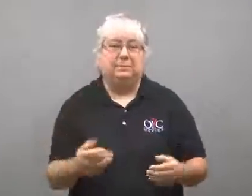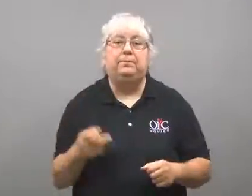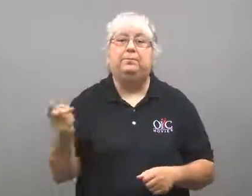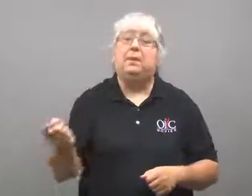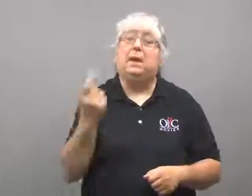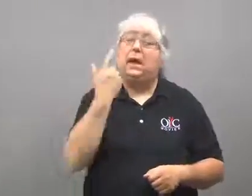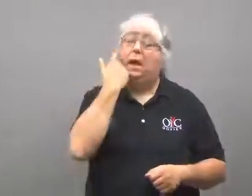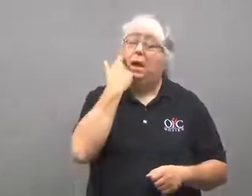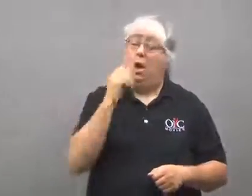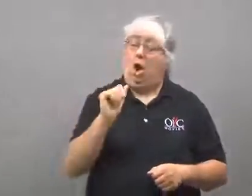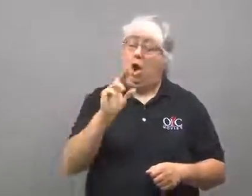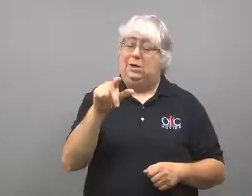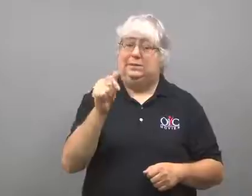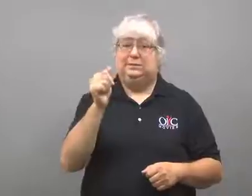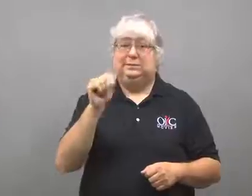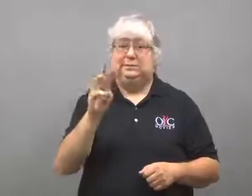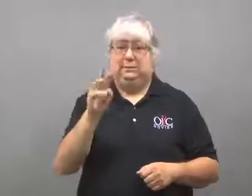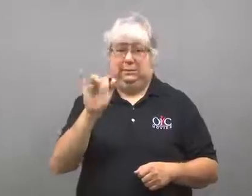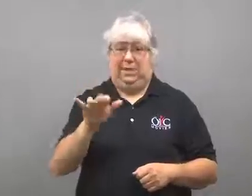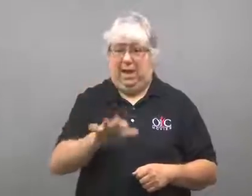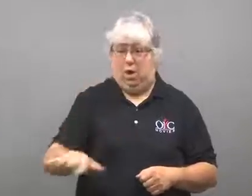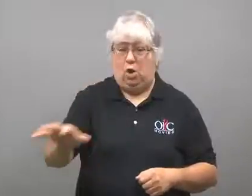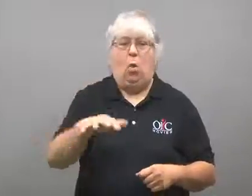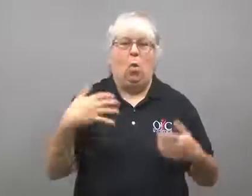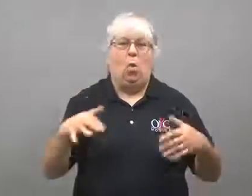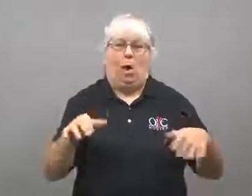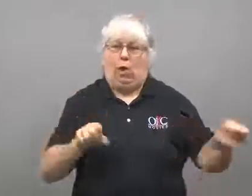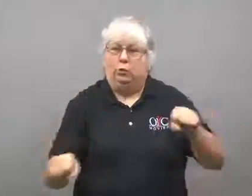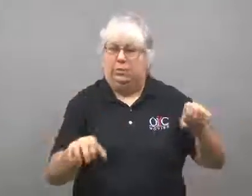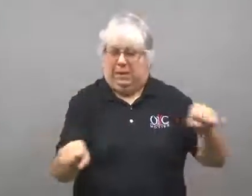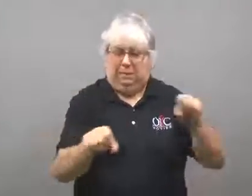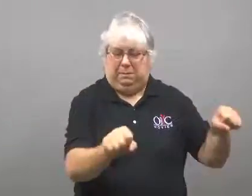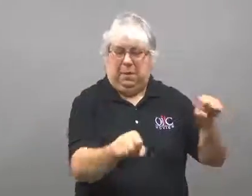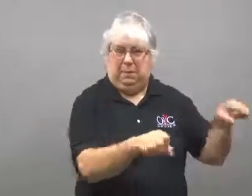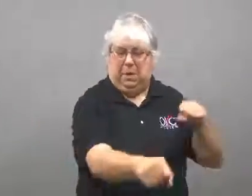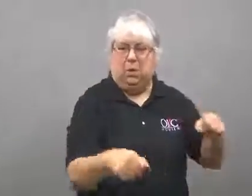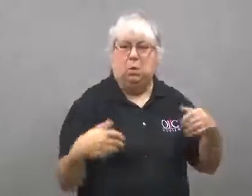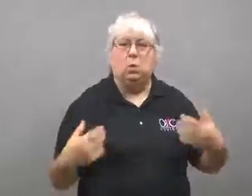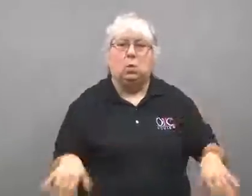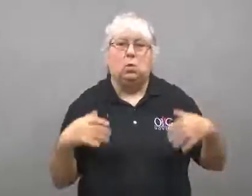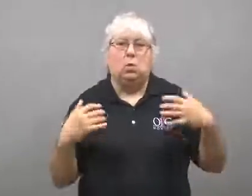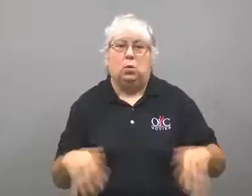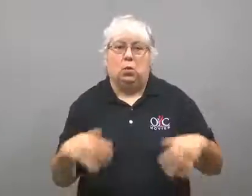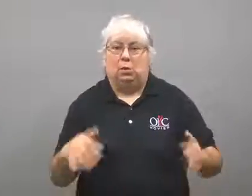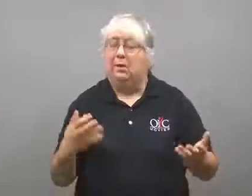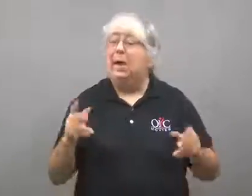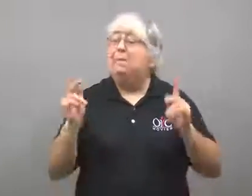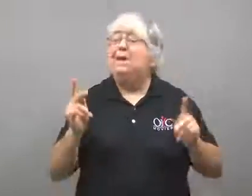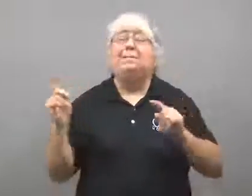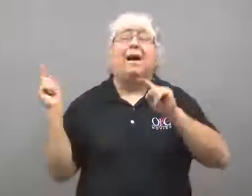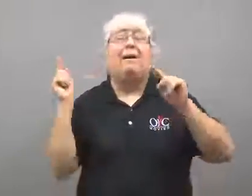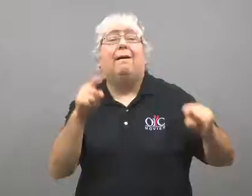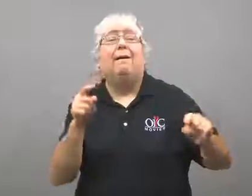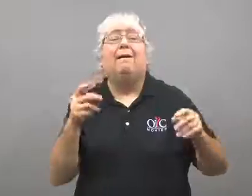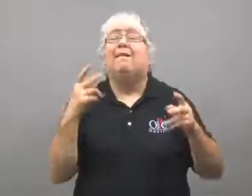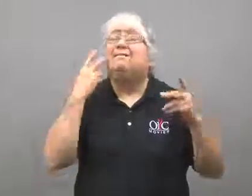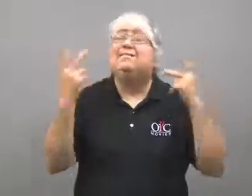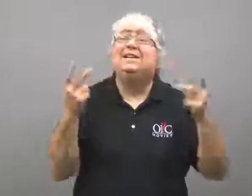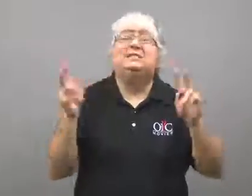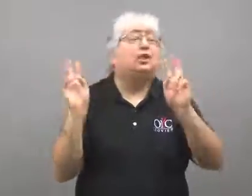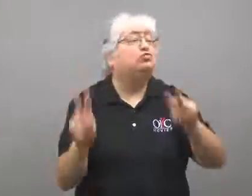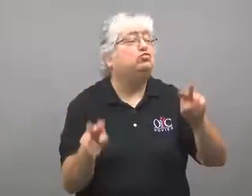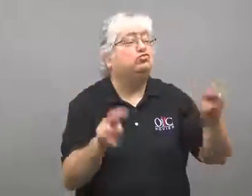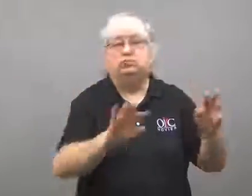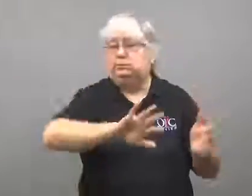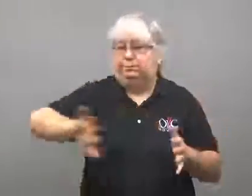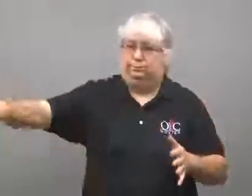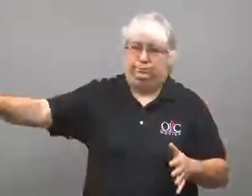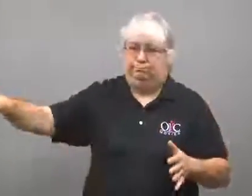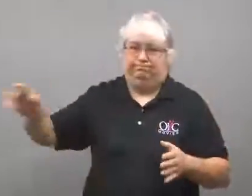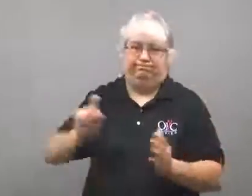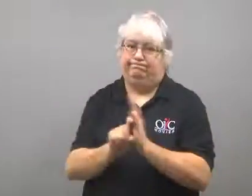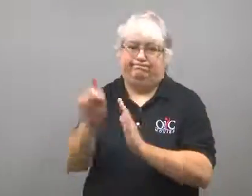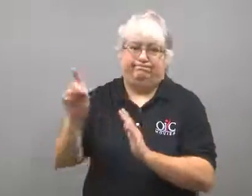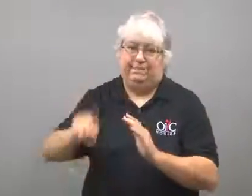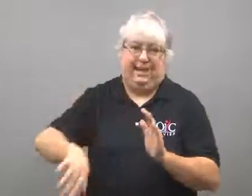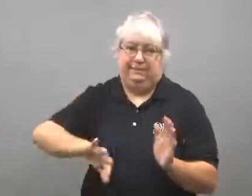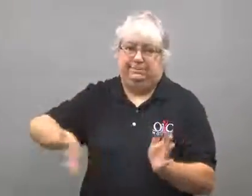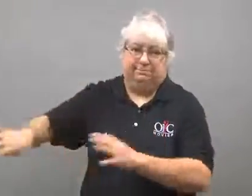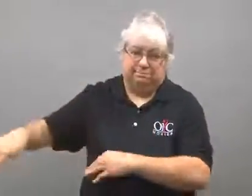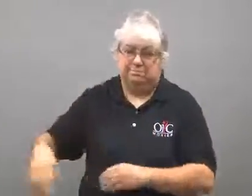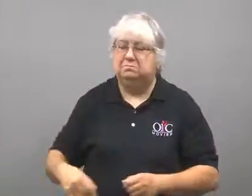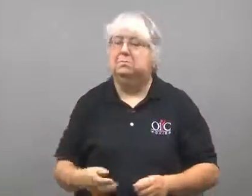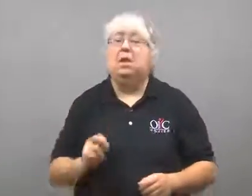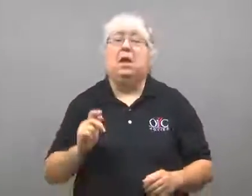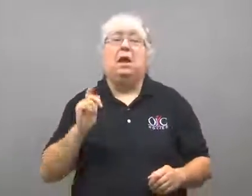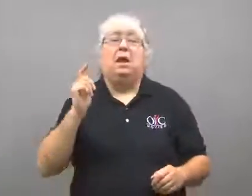There were a series of earthquakes in the area on August 16.